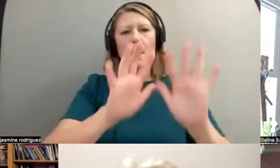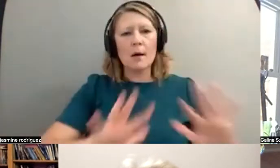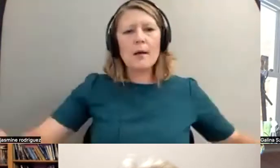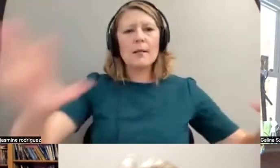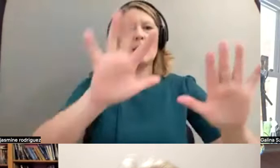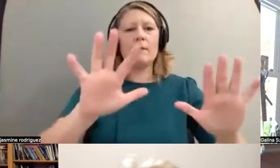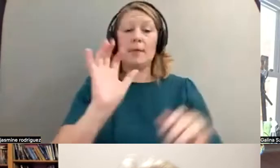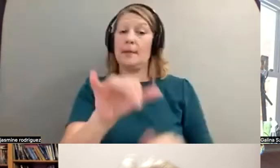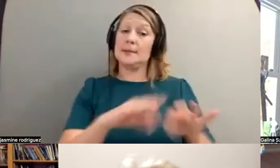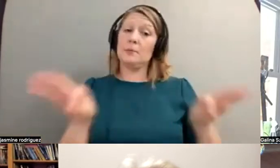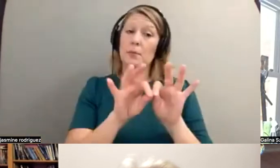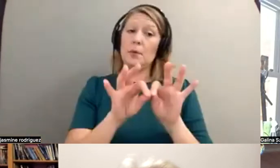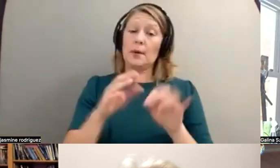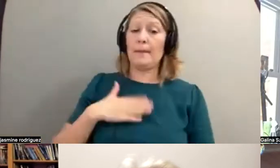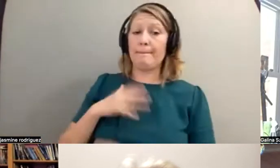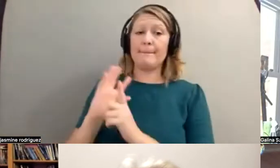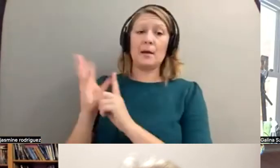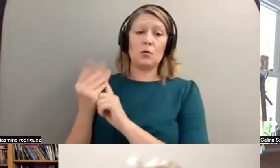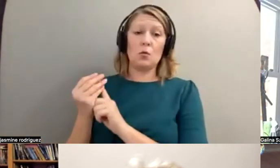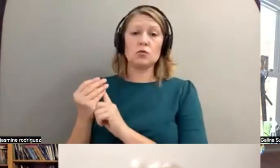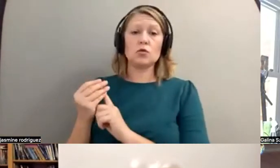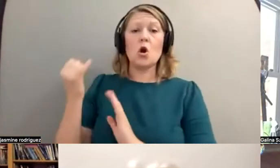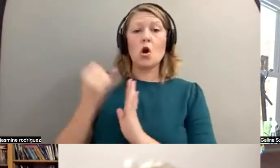art was only for few, either you are van Gogh,